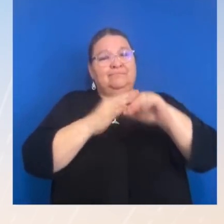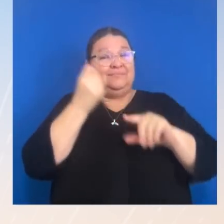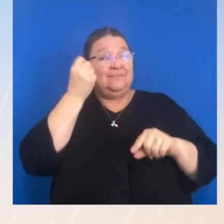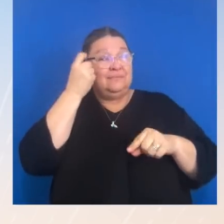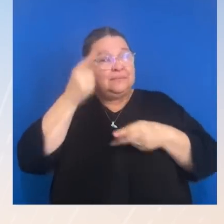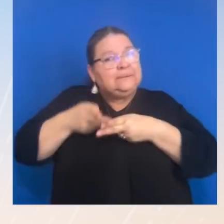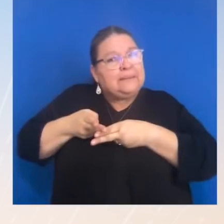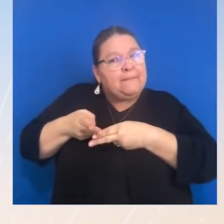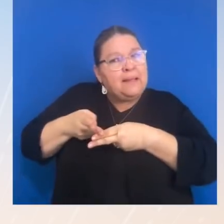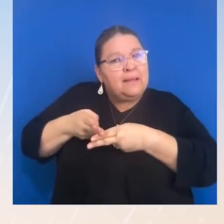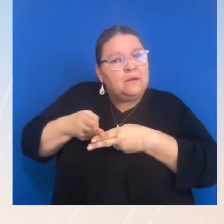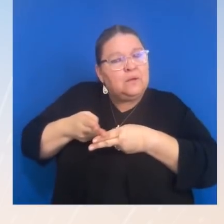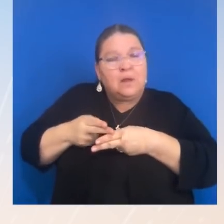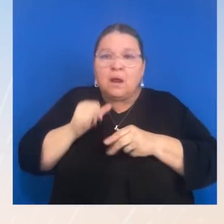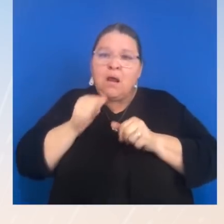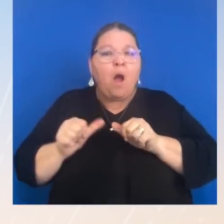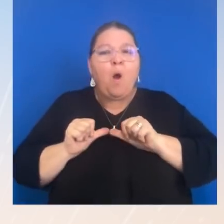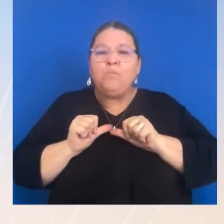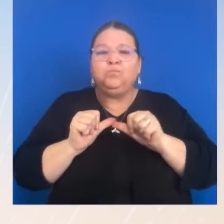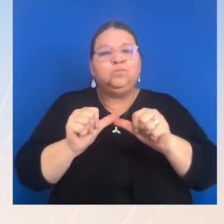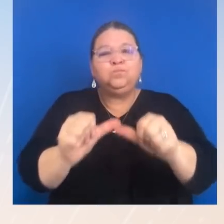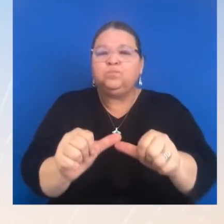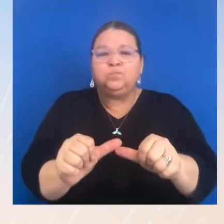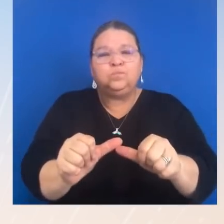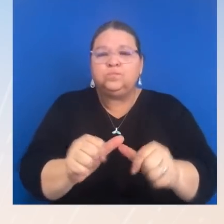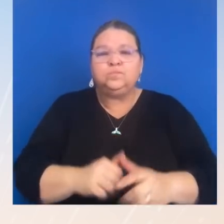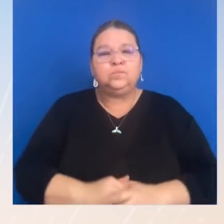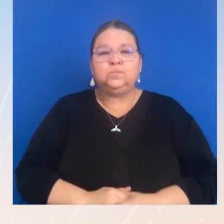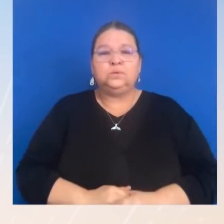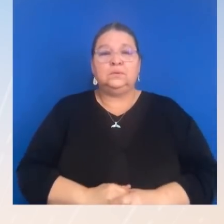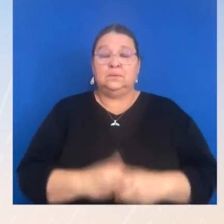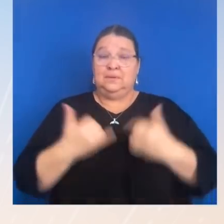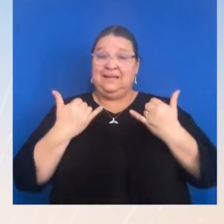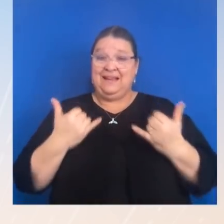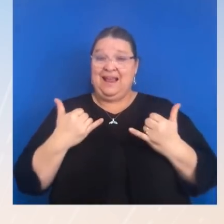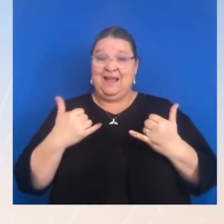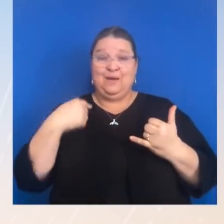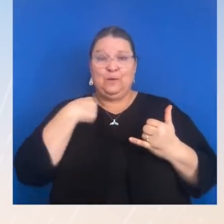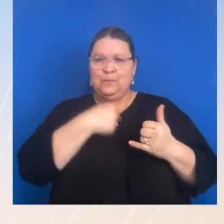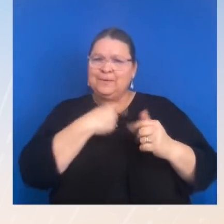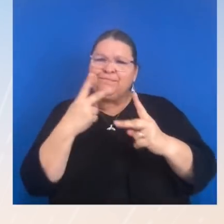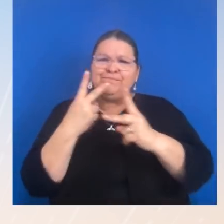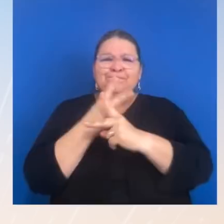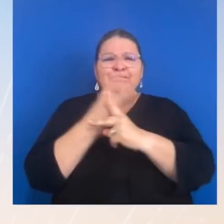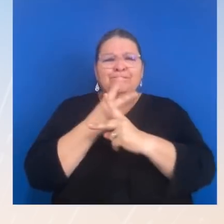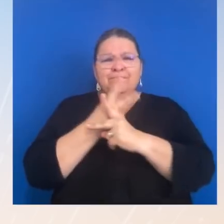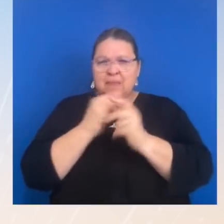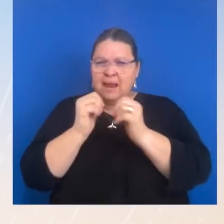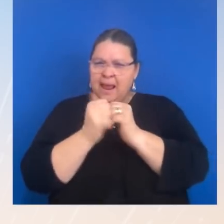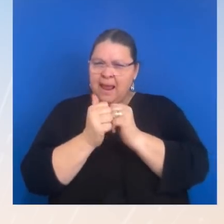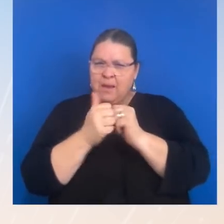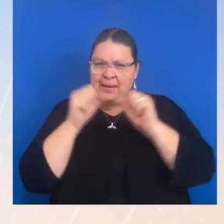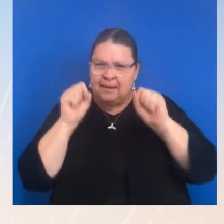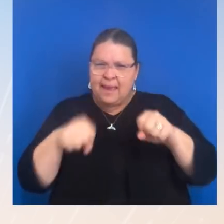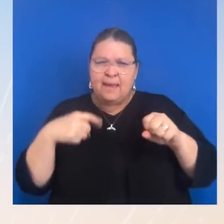is doing everything we can to mitigate and reduce those prices and ensure there isn't a longer-term impact. So I can't make additi- --